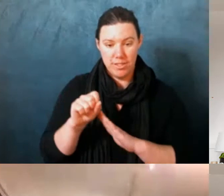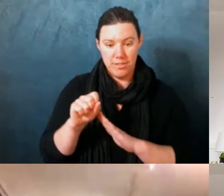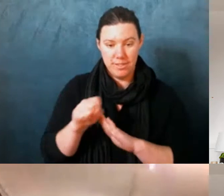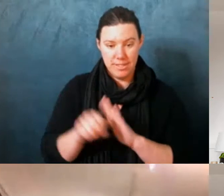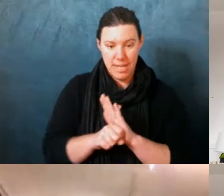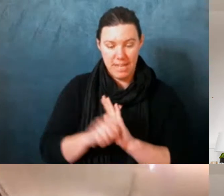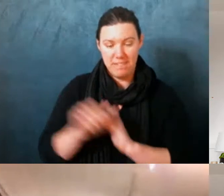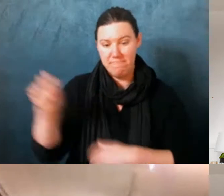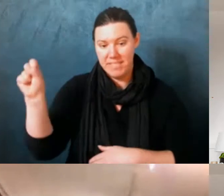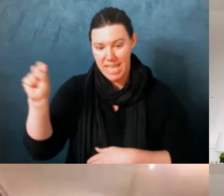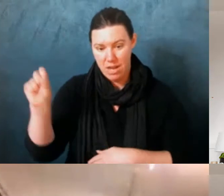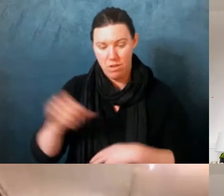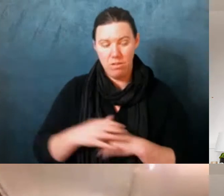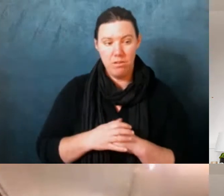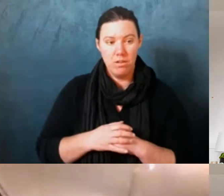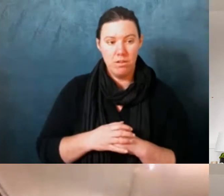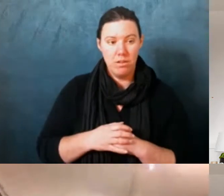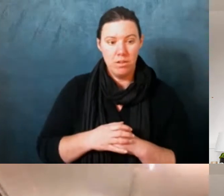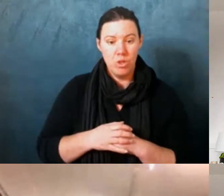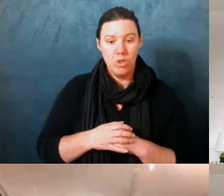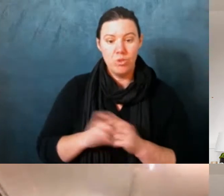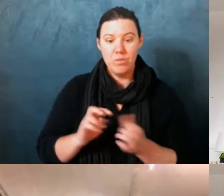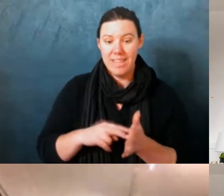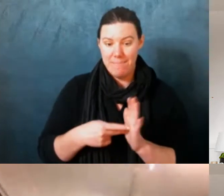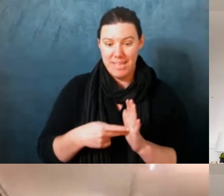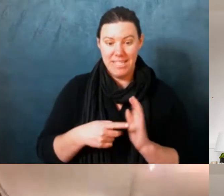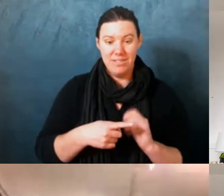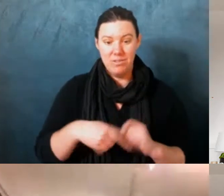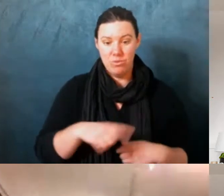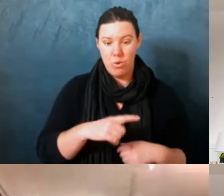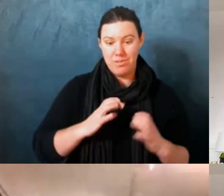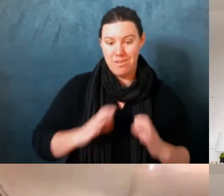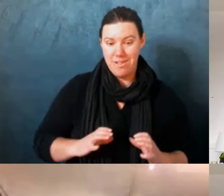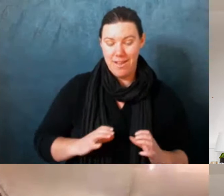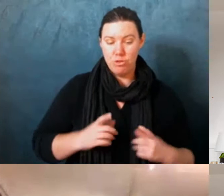So they're struggling for that as a provider one,